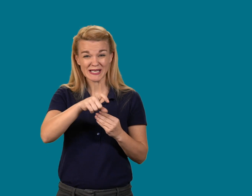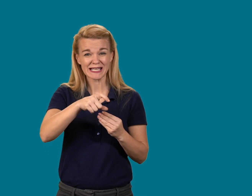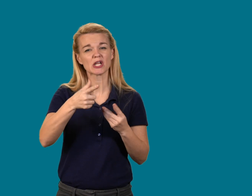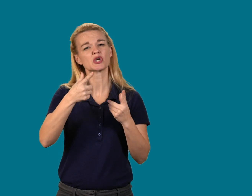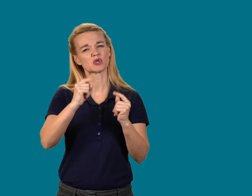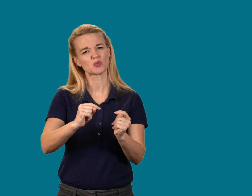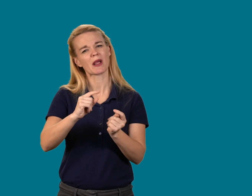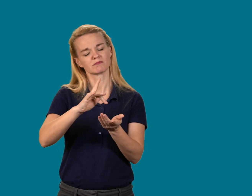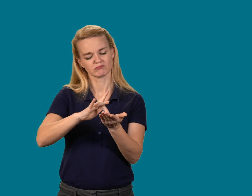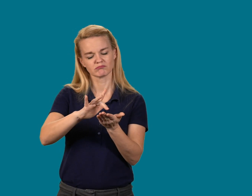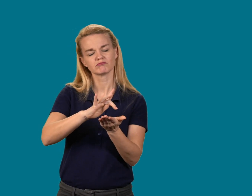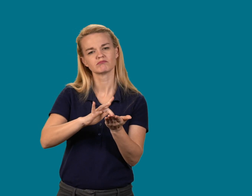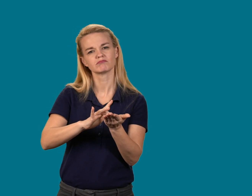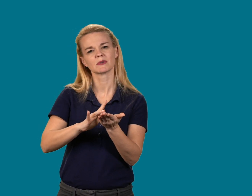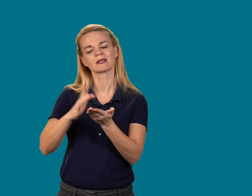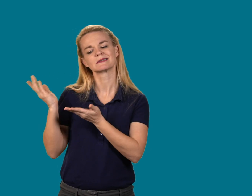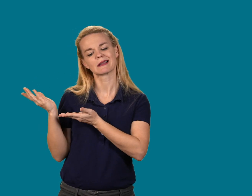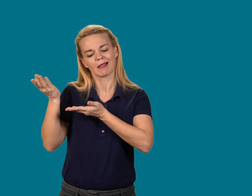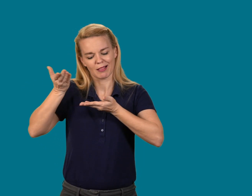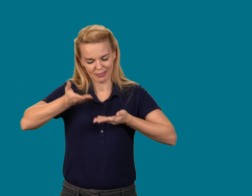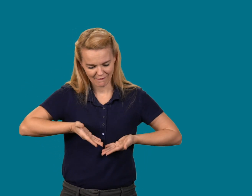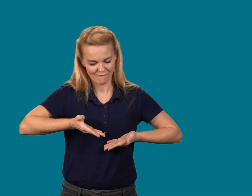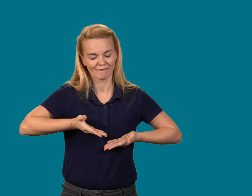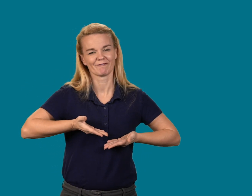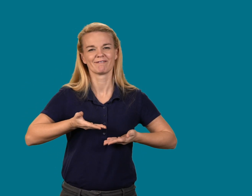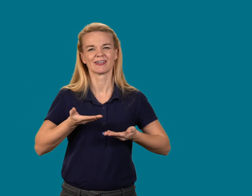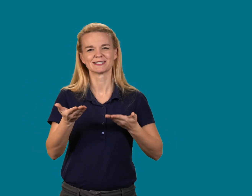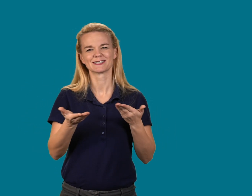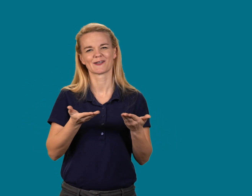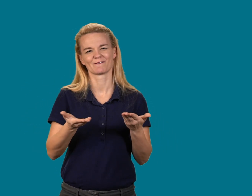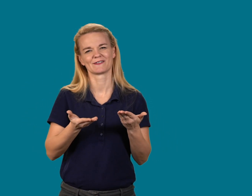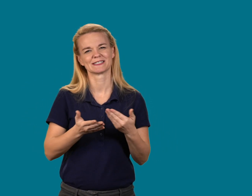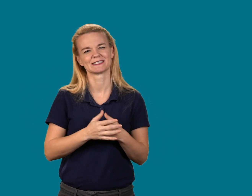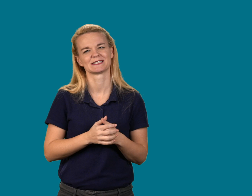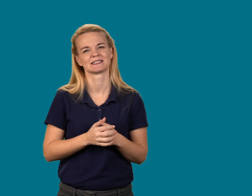and other essential needs, if possible.